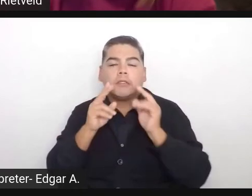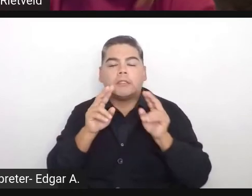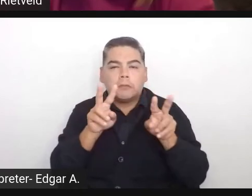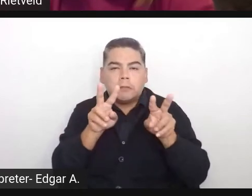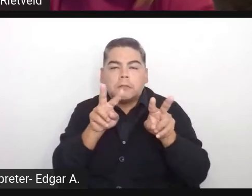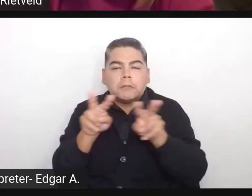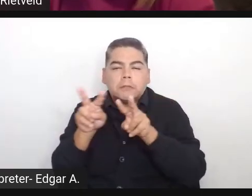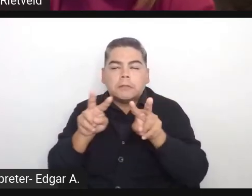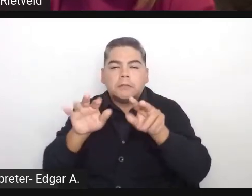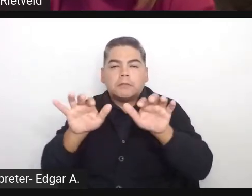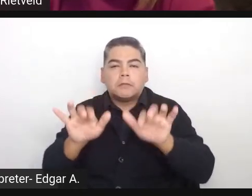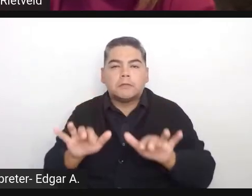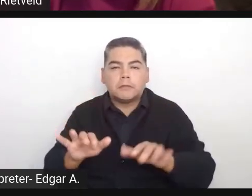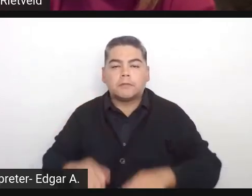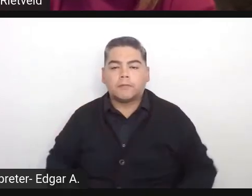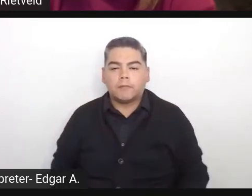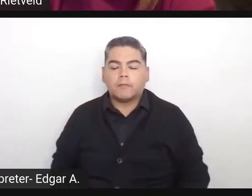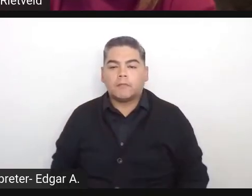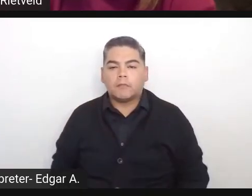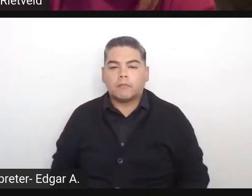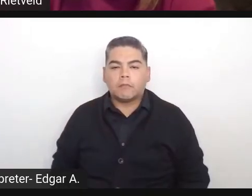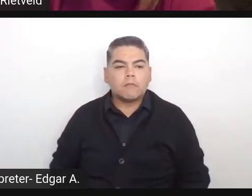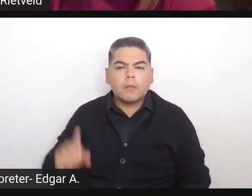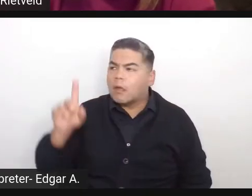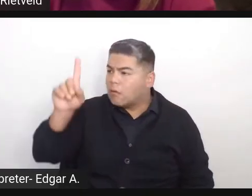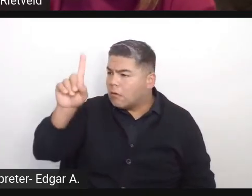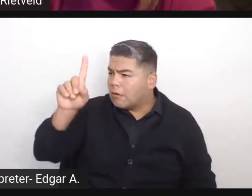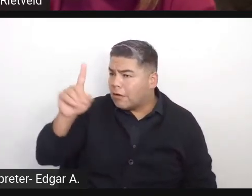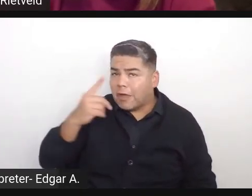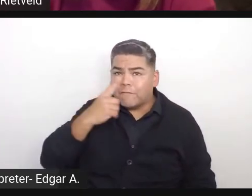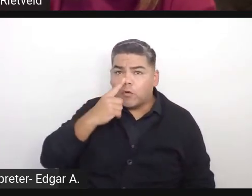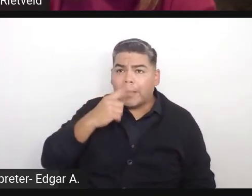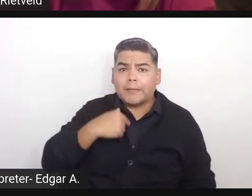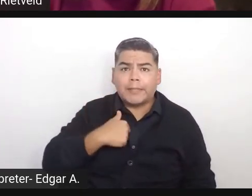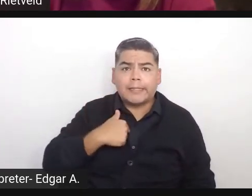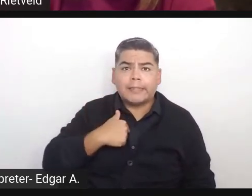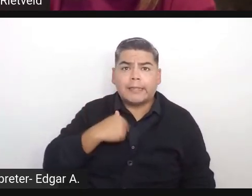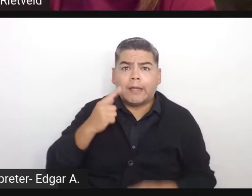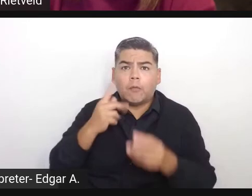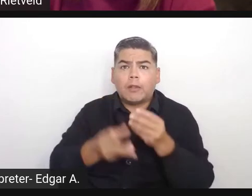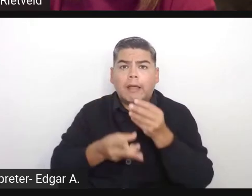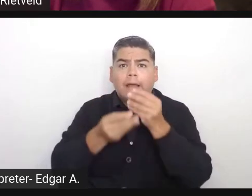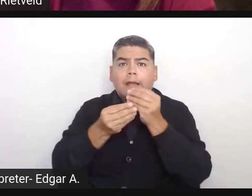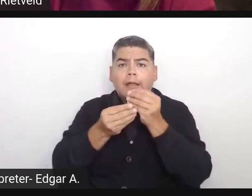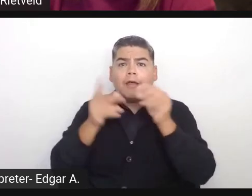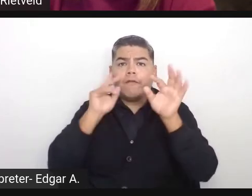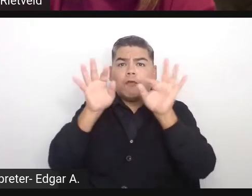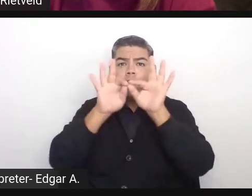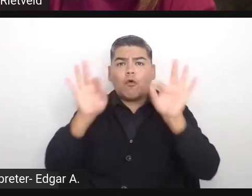If I may I'm going to add to that, especially for forms that are taking long and in some cases people have